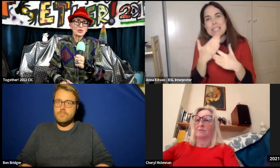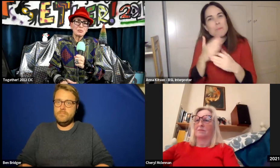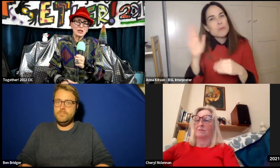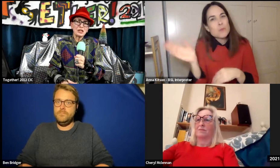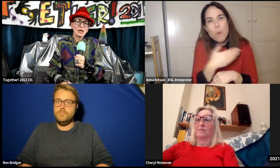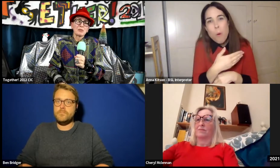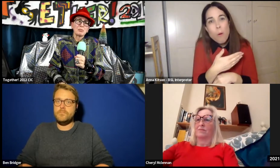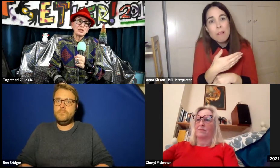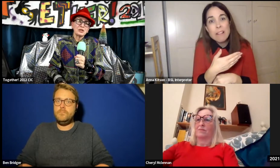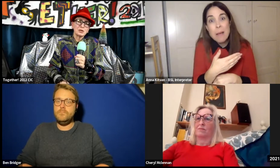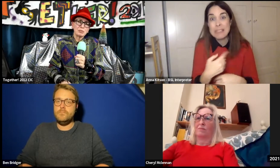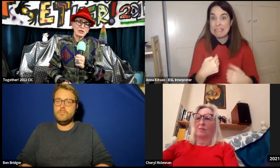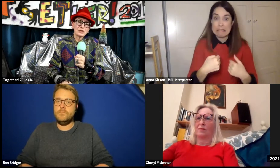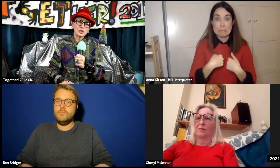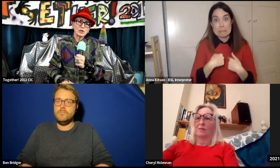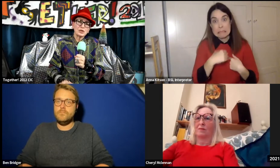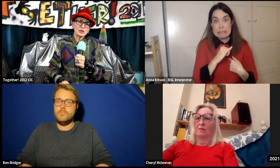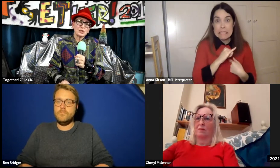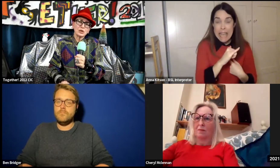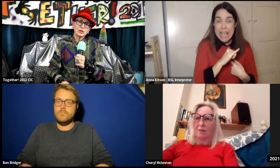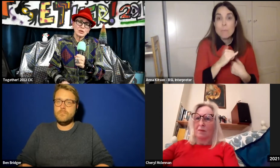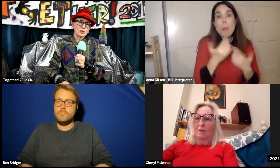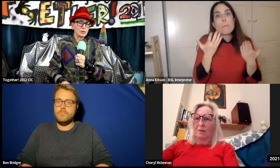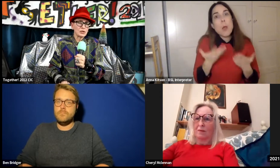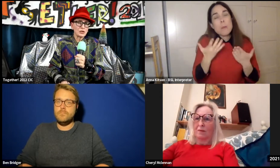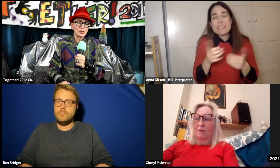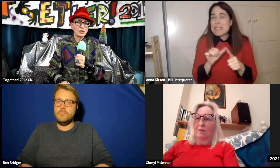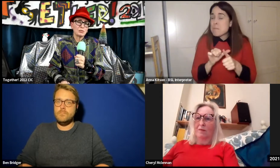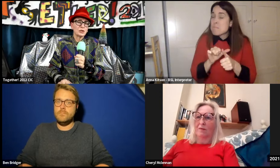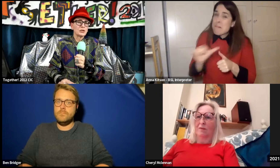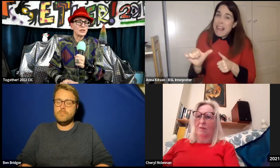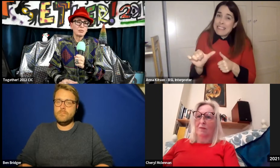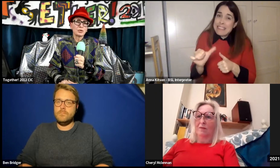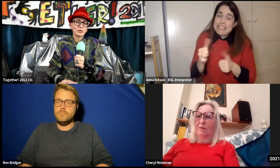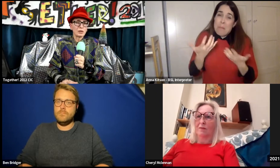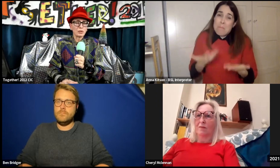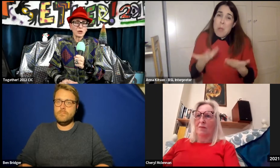me, but it's the best we can do in the circumstances because a number of our